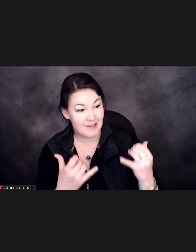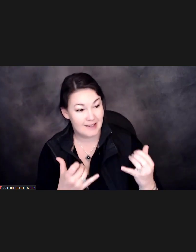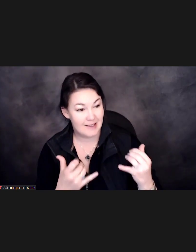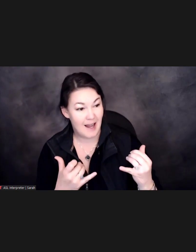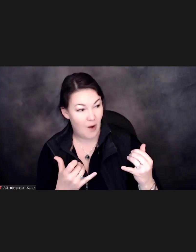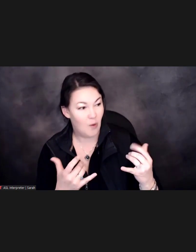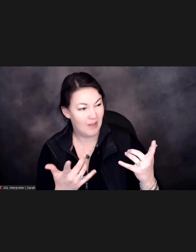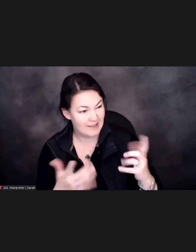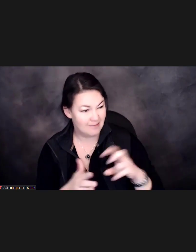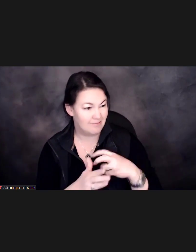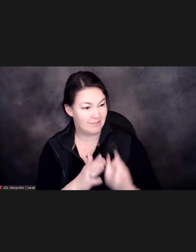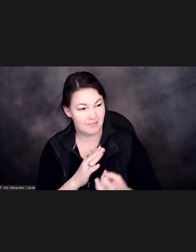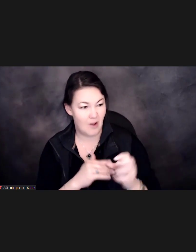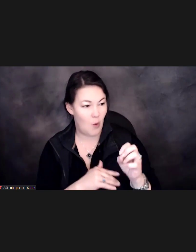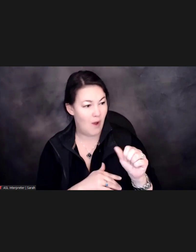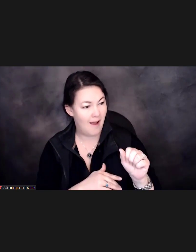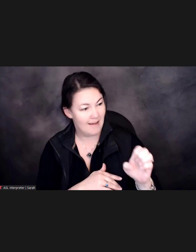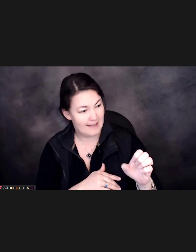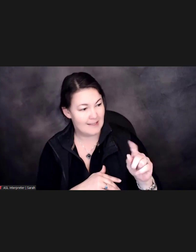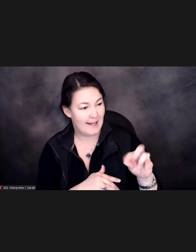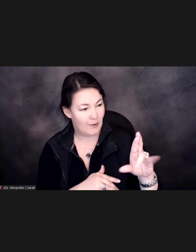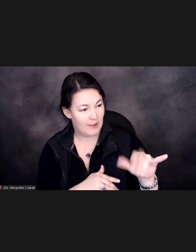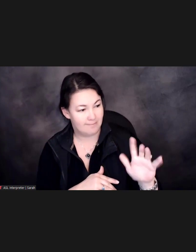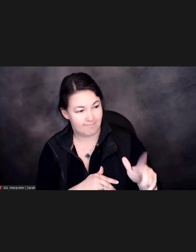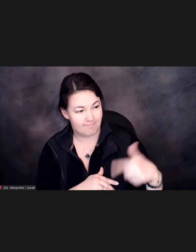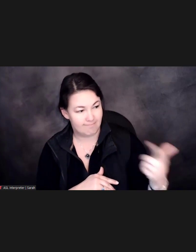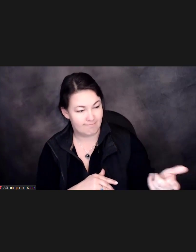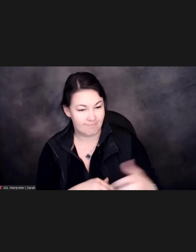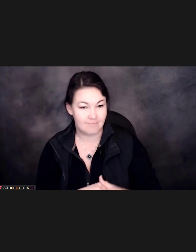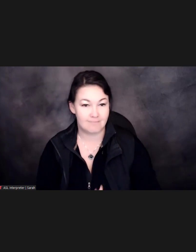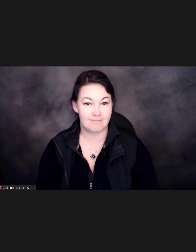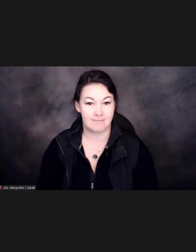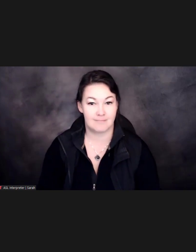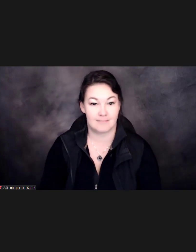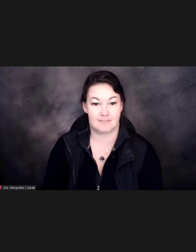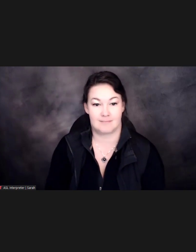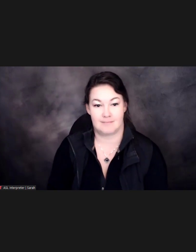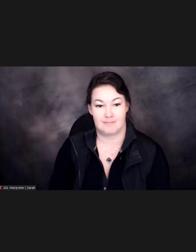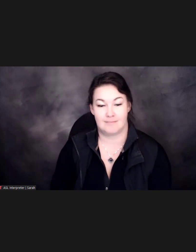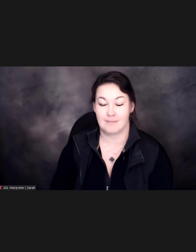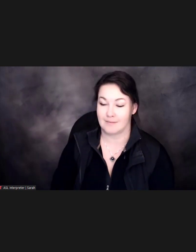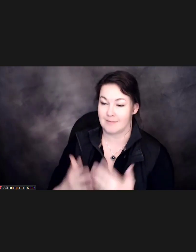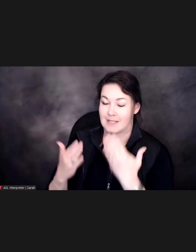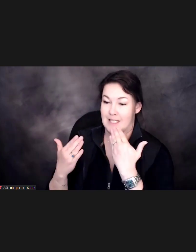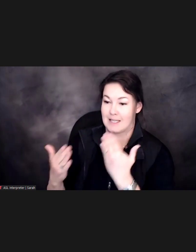Terry, let's dive into OAEs.>>: Thank you.